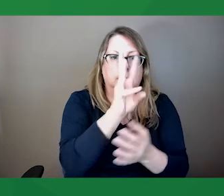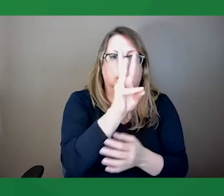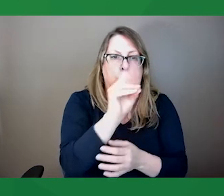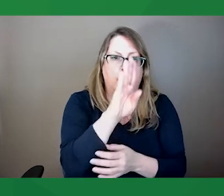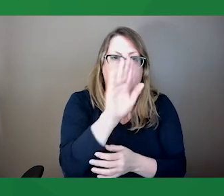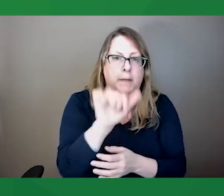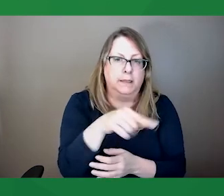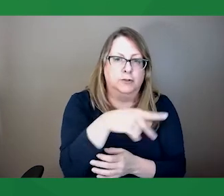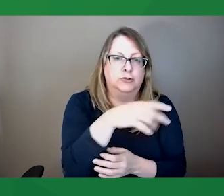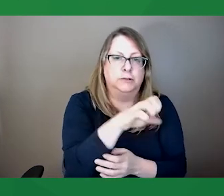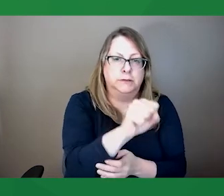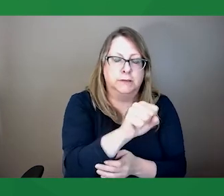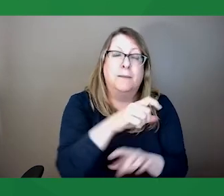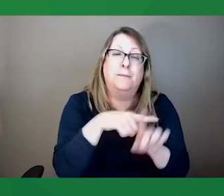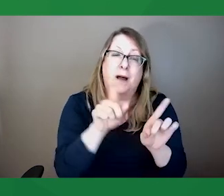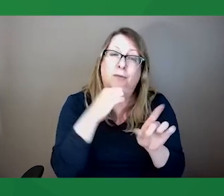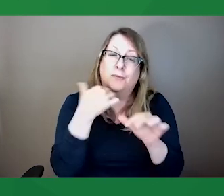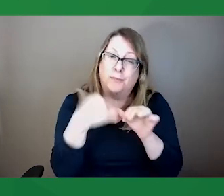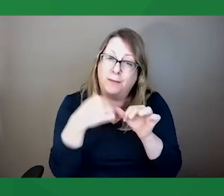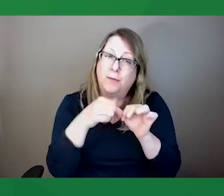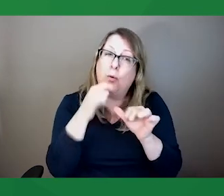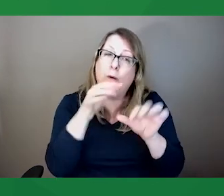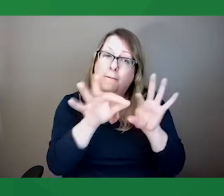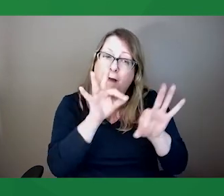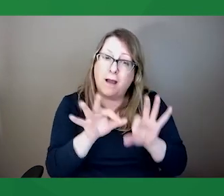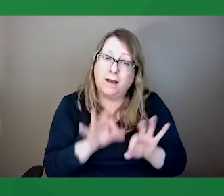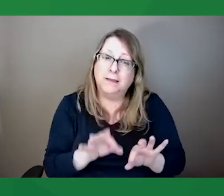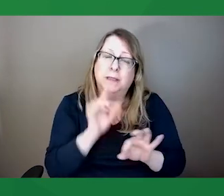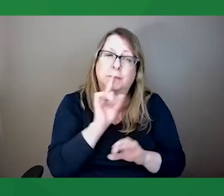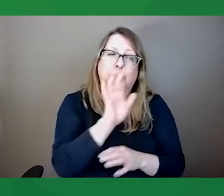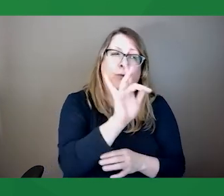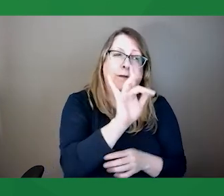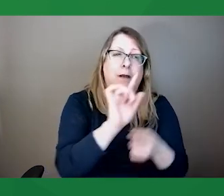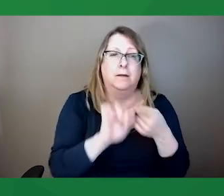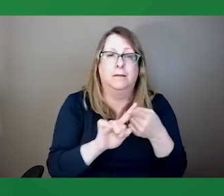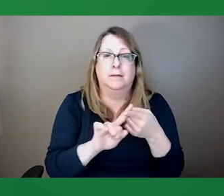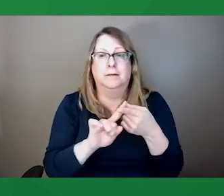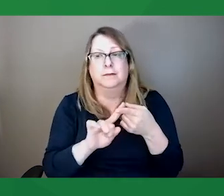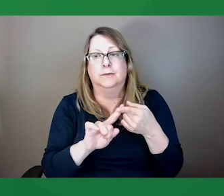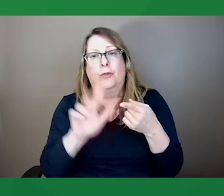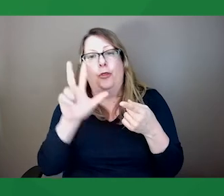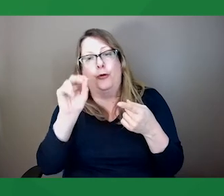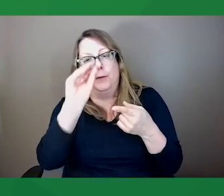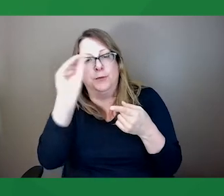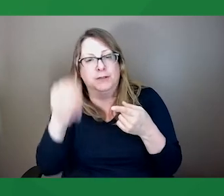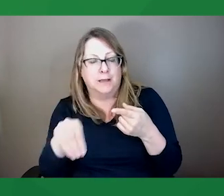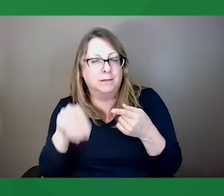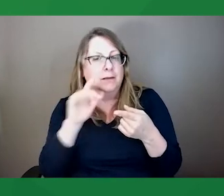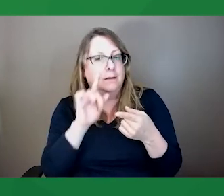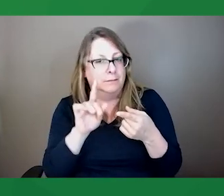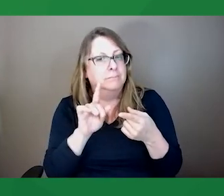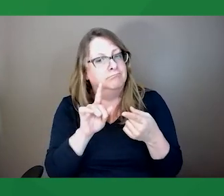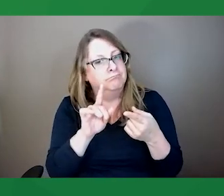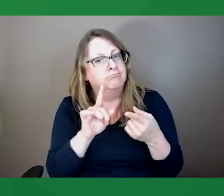between 25 to 35 percent of all accessibility issues. So whenever you're doing your manual, functional and assistive technology,